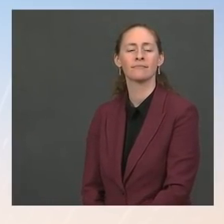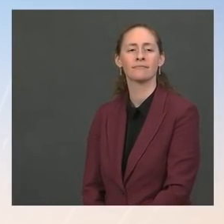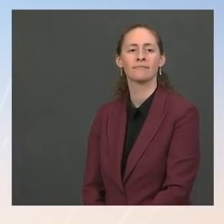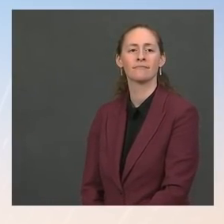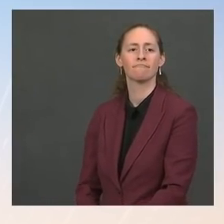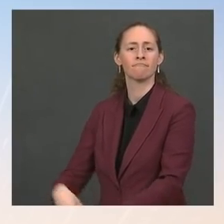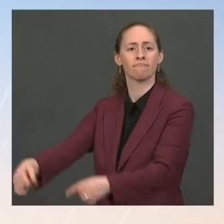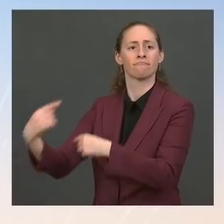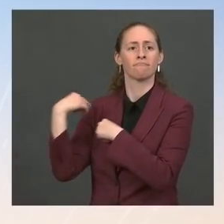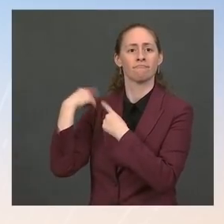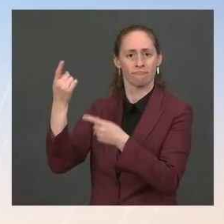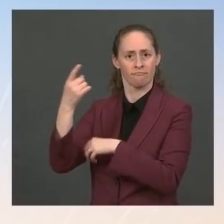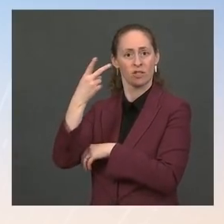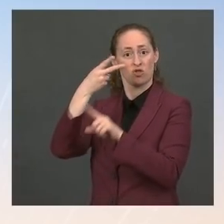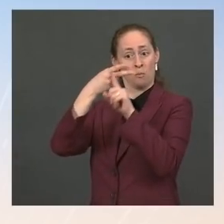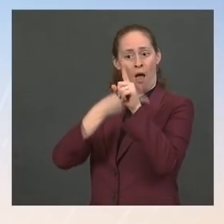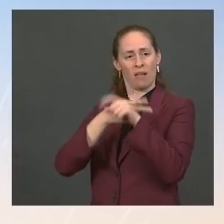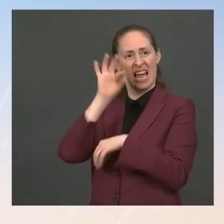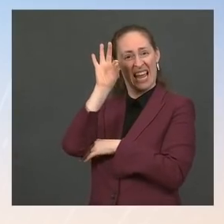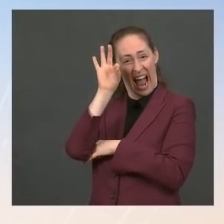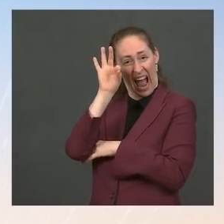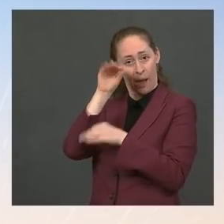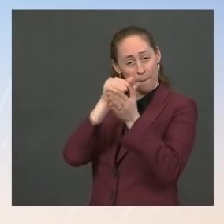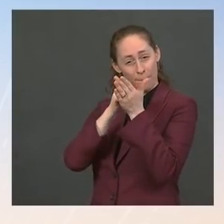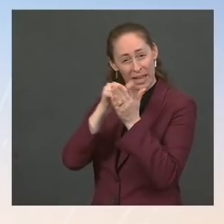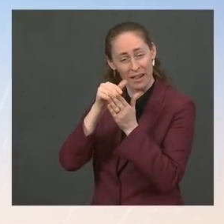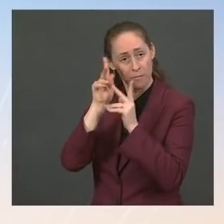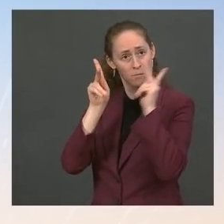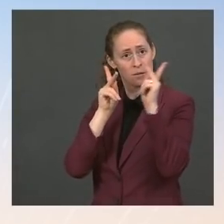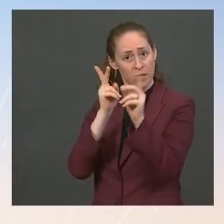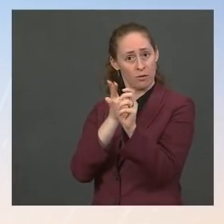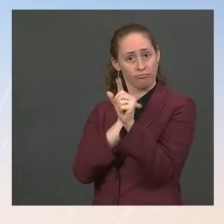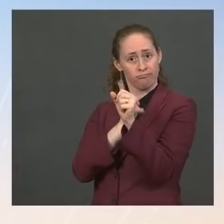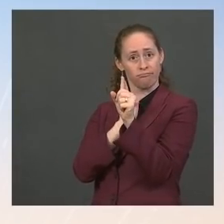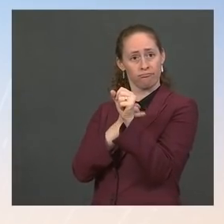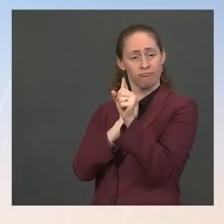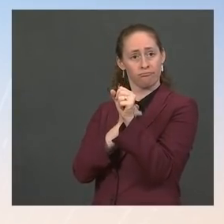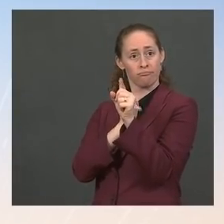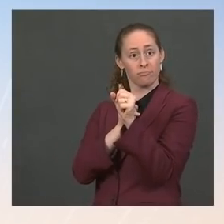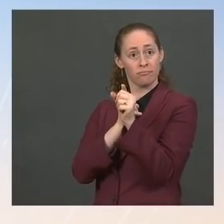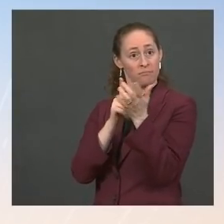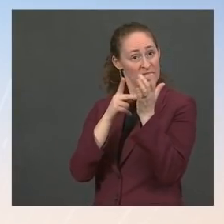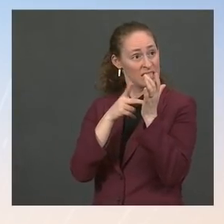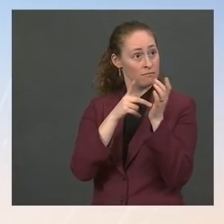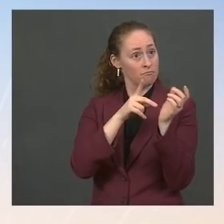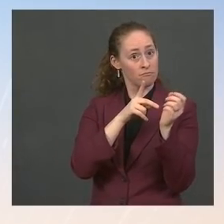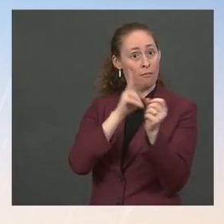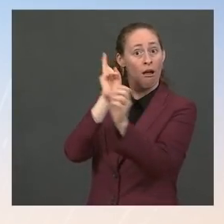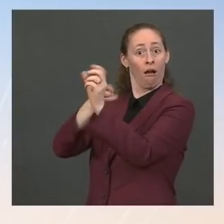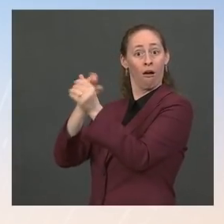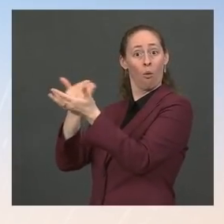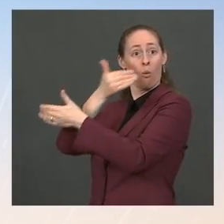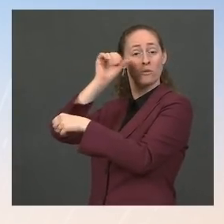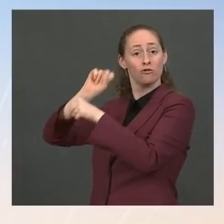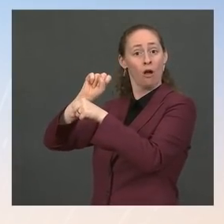So, is there any concern about this trend dubbed "the great resignation"? Is there anything you can do to reverse it?